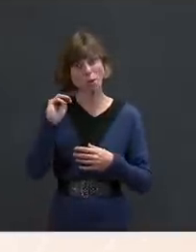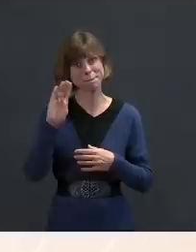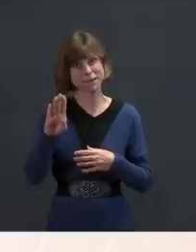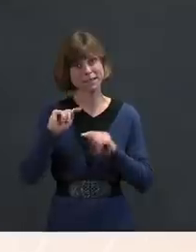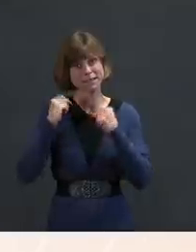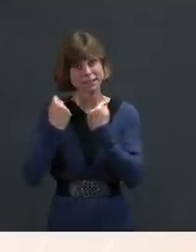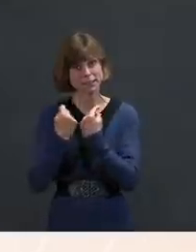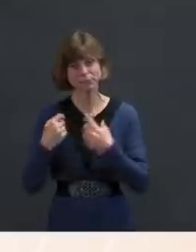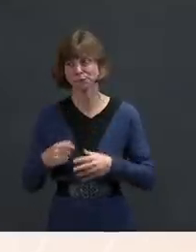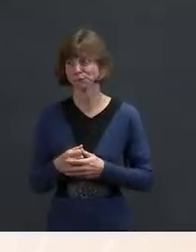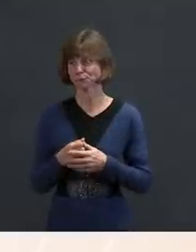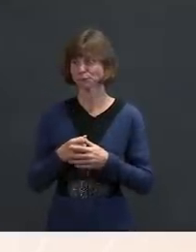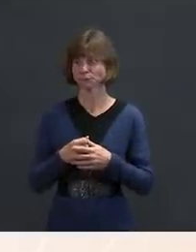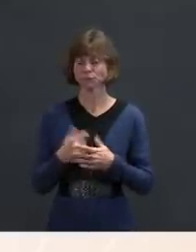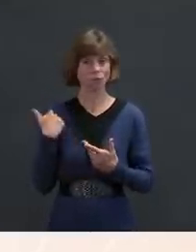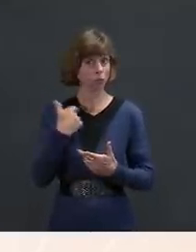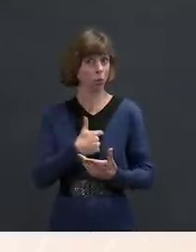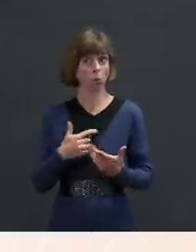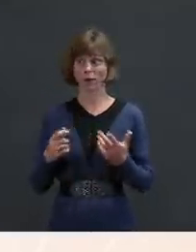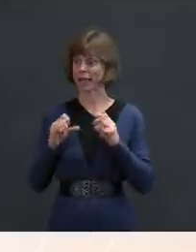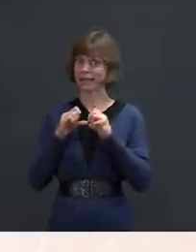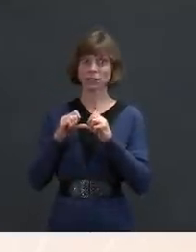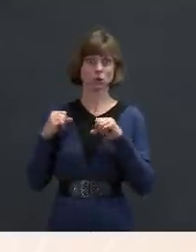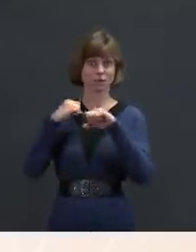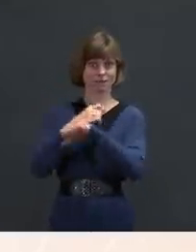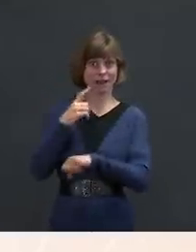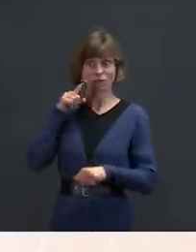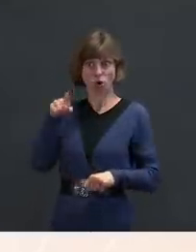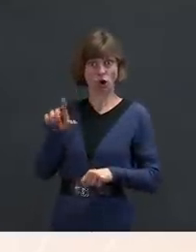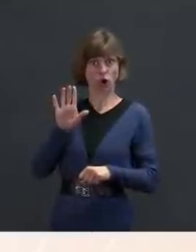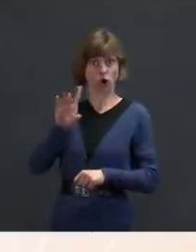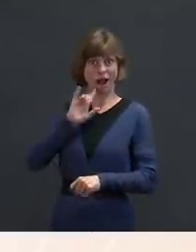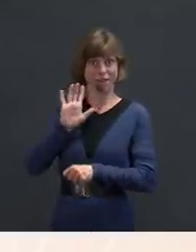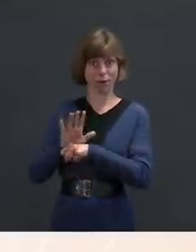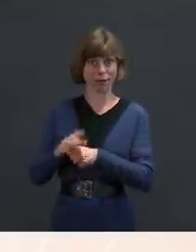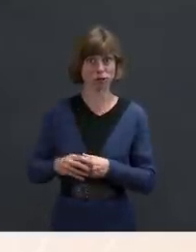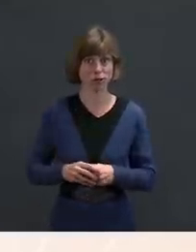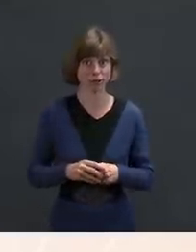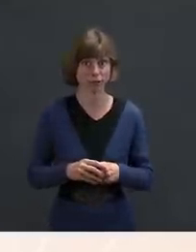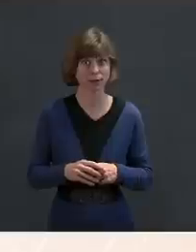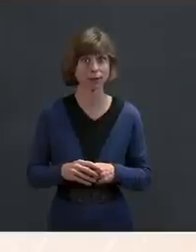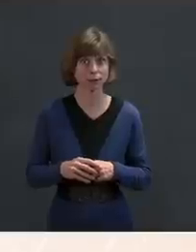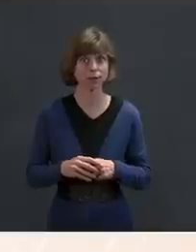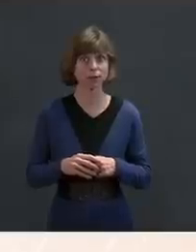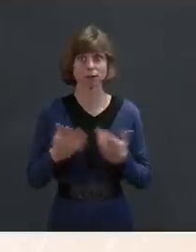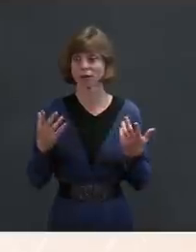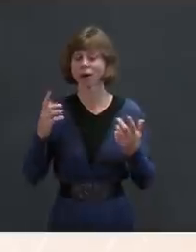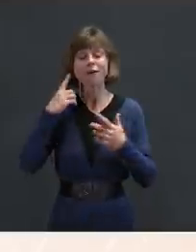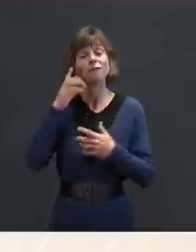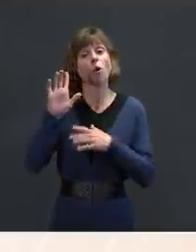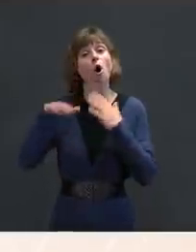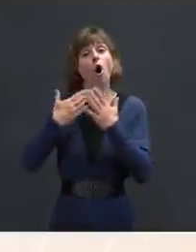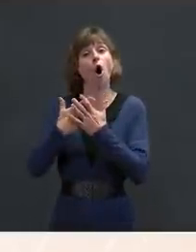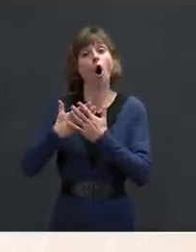And we're continuing, of course, to fight for the confirmation of every nominee that the President puts forward.